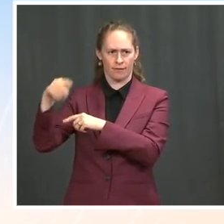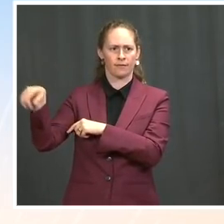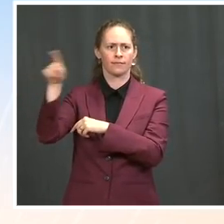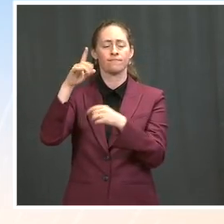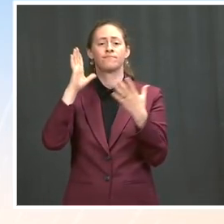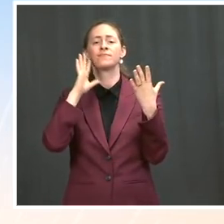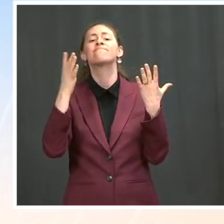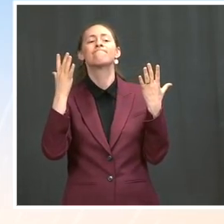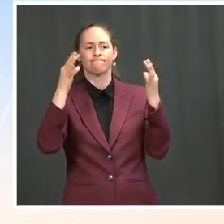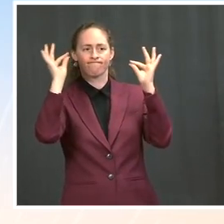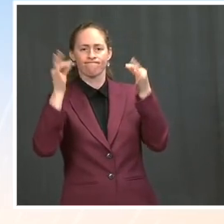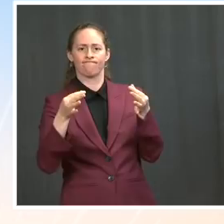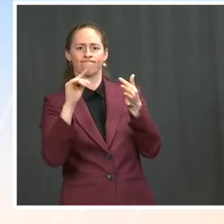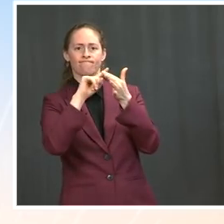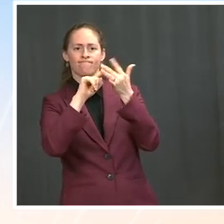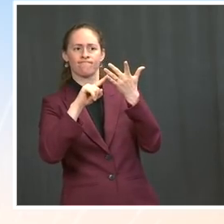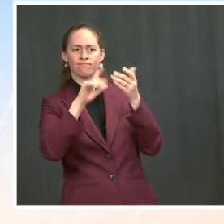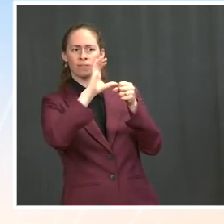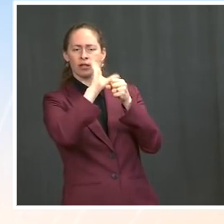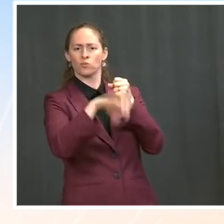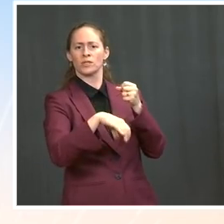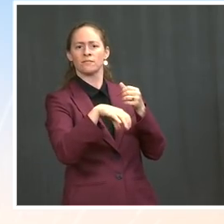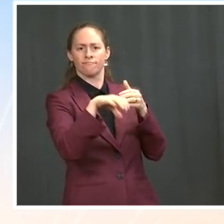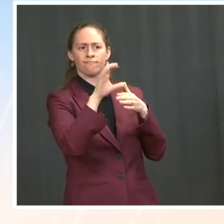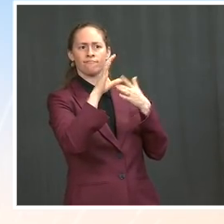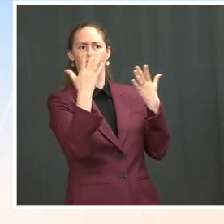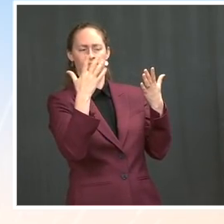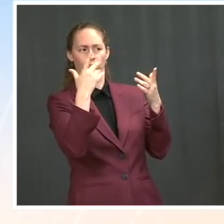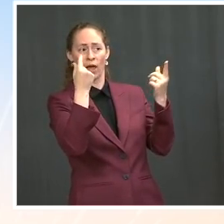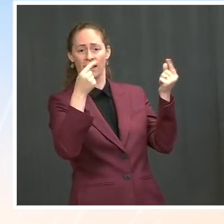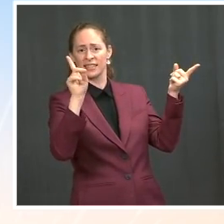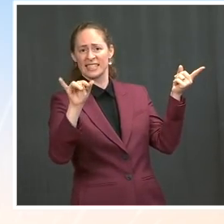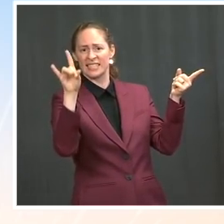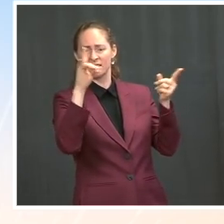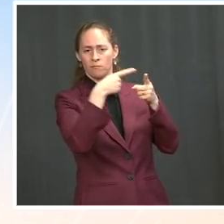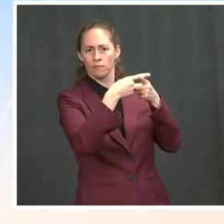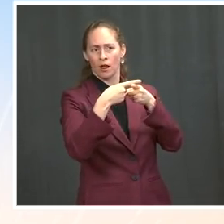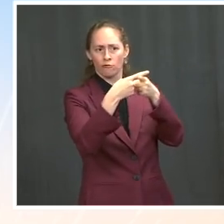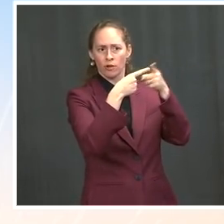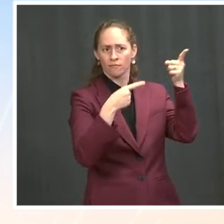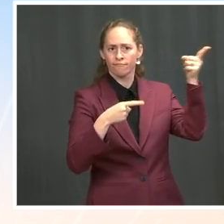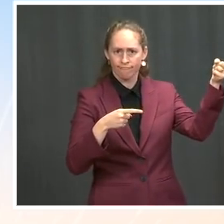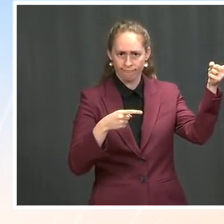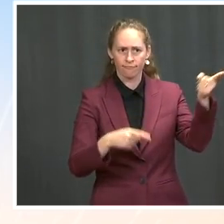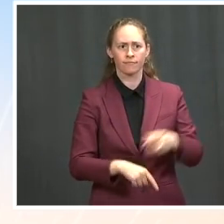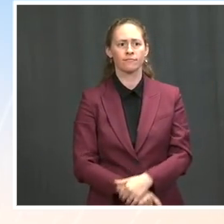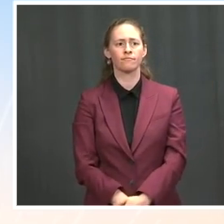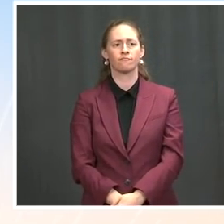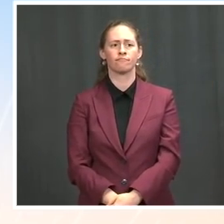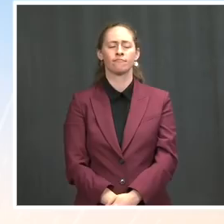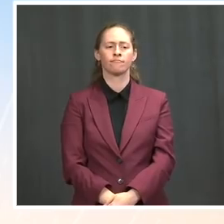Importantly, we did this alongside our partners and allies. And with these coordinated actions on both sides of the Atlantic,